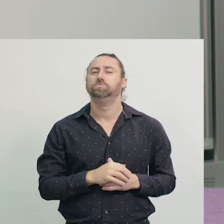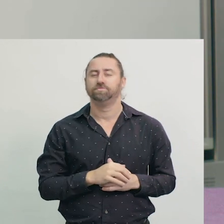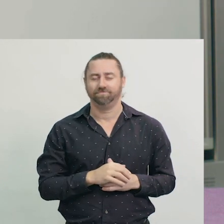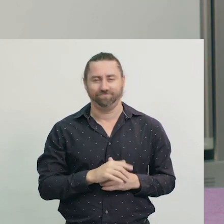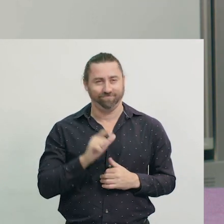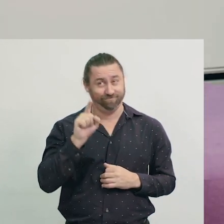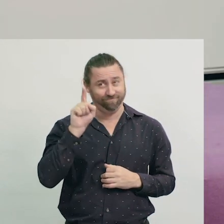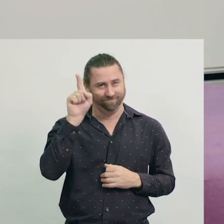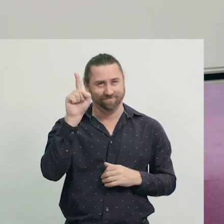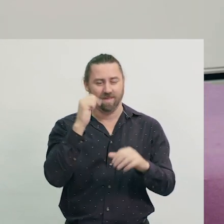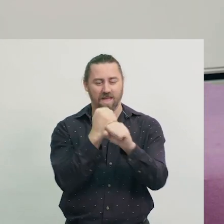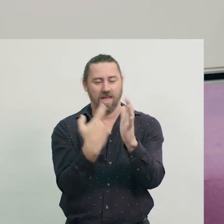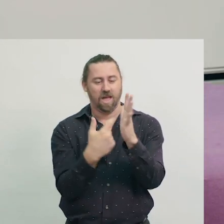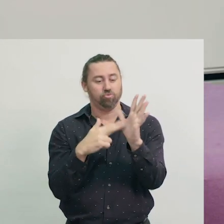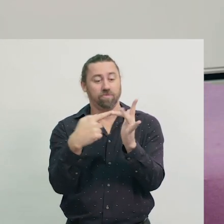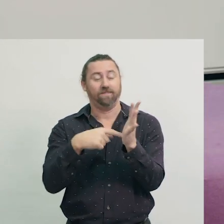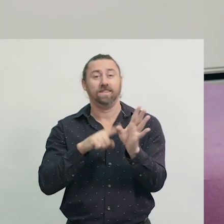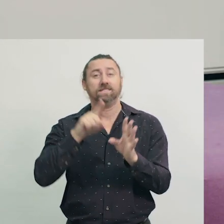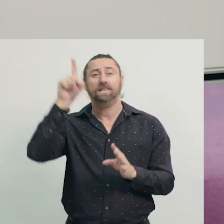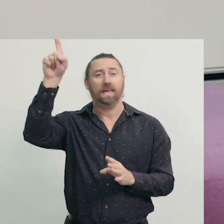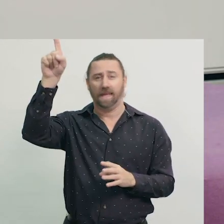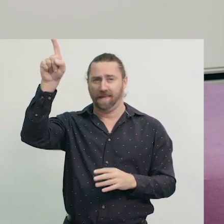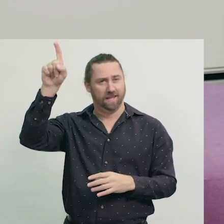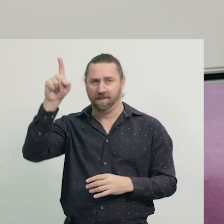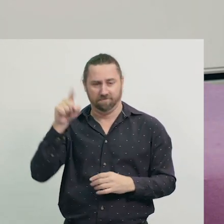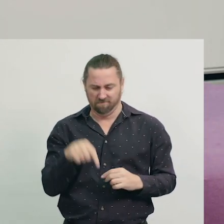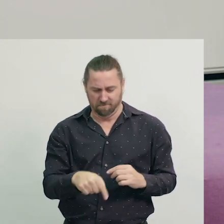False – the gravity on the Moon is much less than that on Earth.